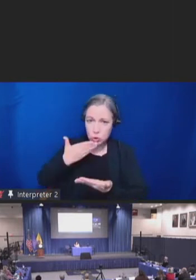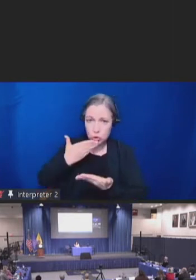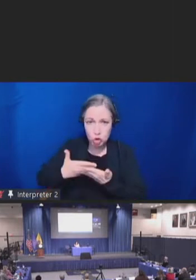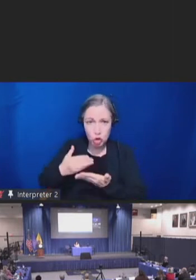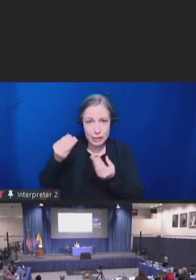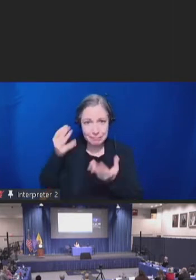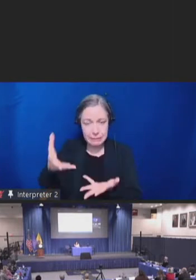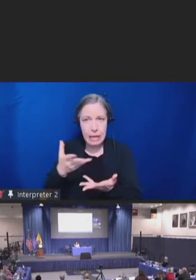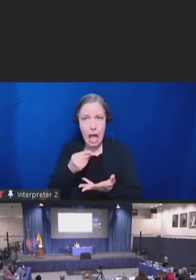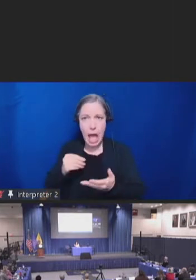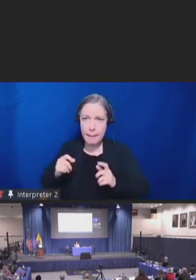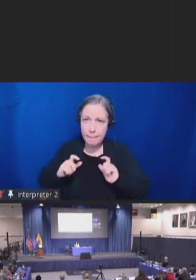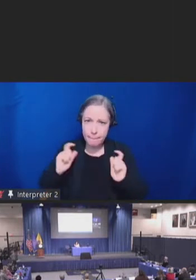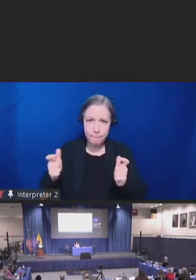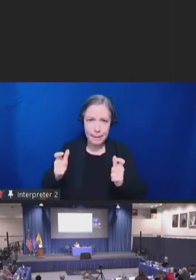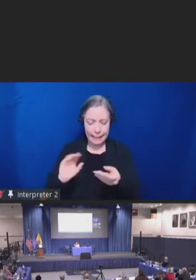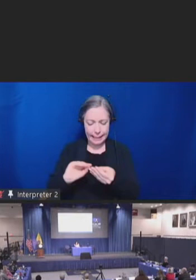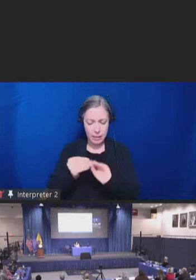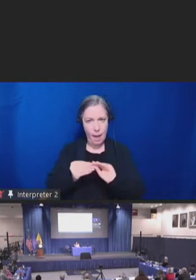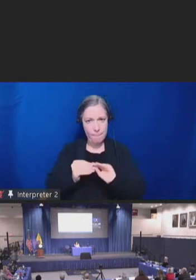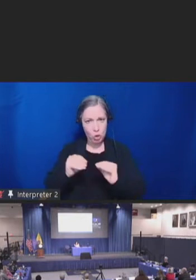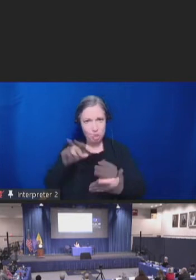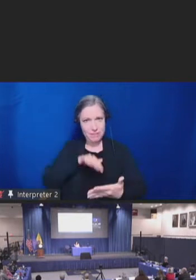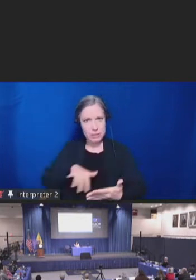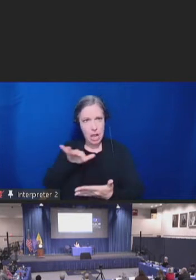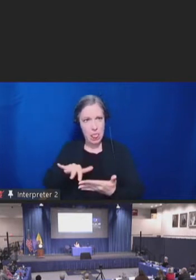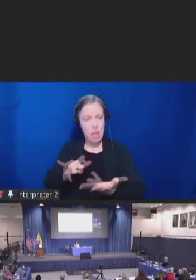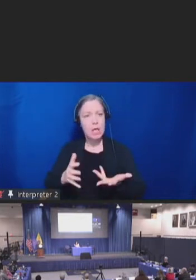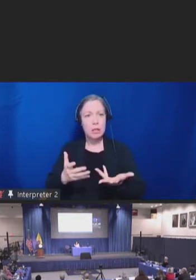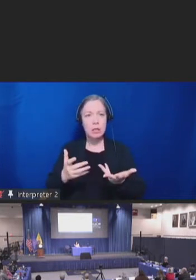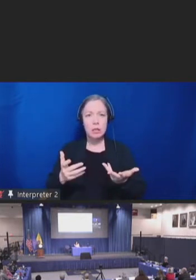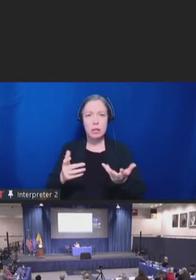There was no data on dietary or environmental aluminum exposure.